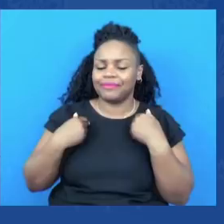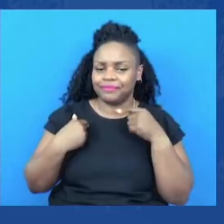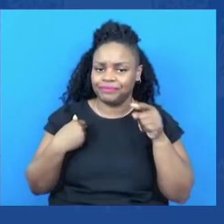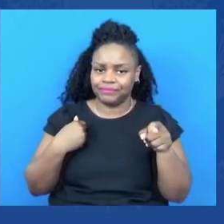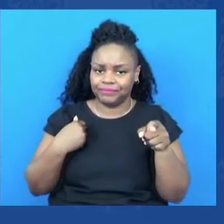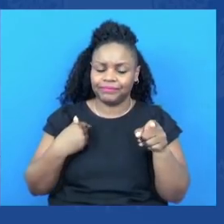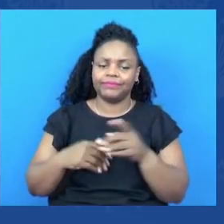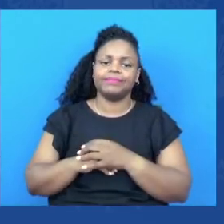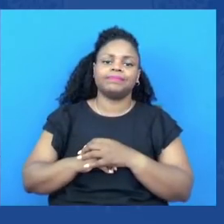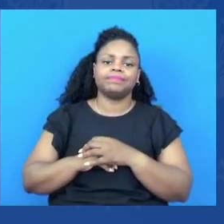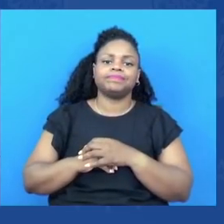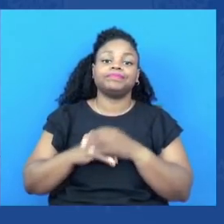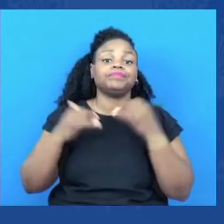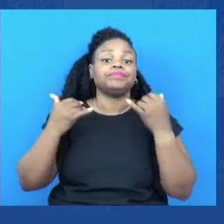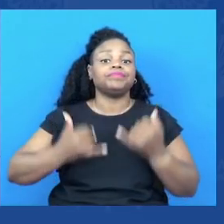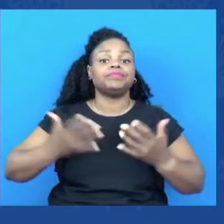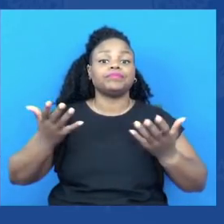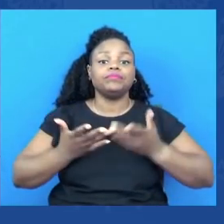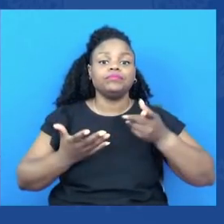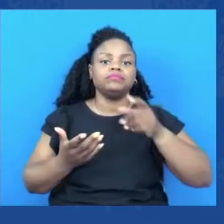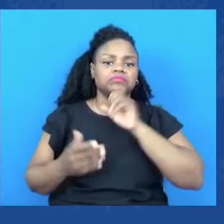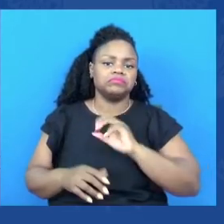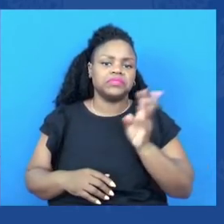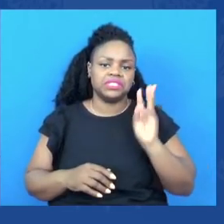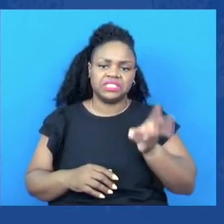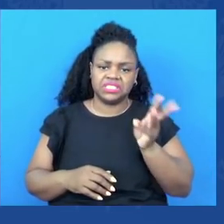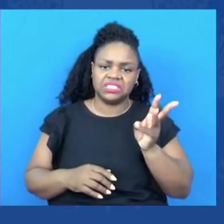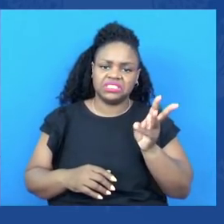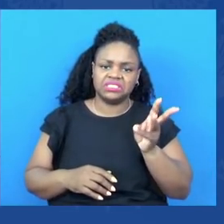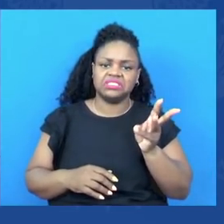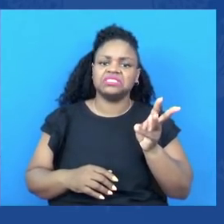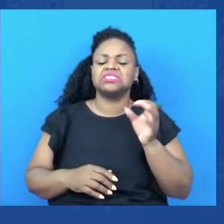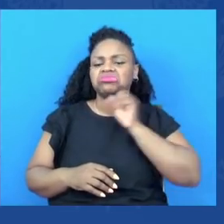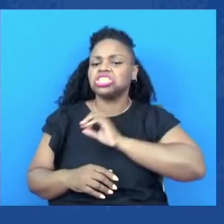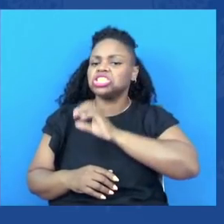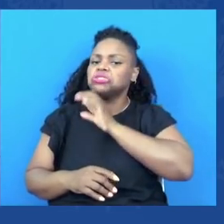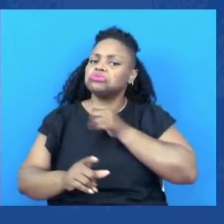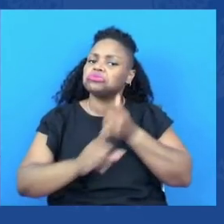She said she doesn't worry about becoming blind or her blood sugar dropping dangerously low --